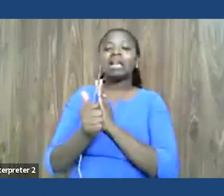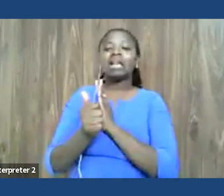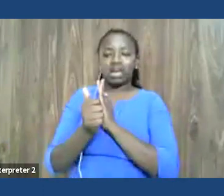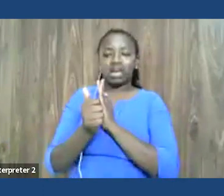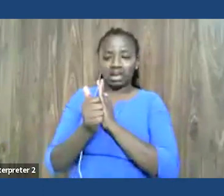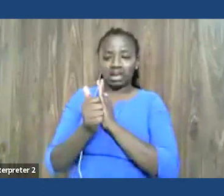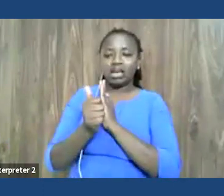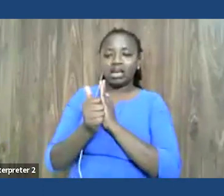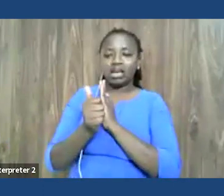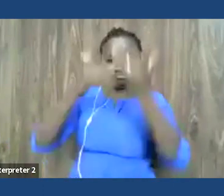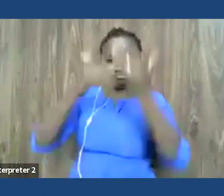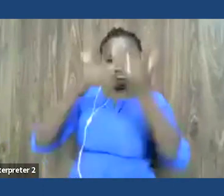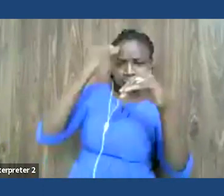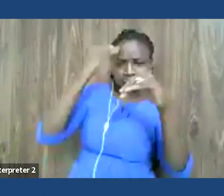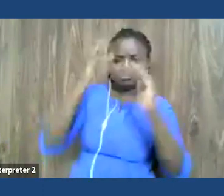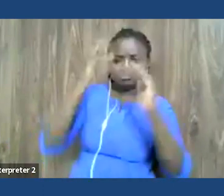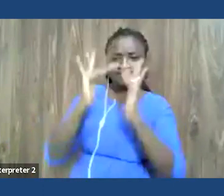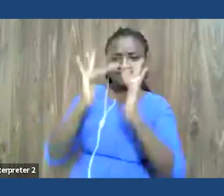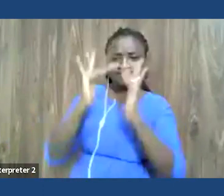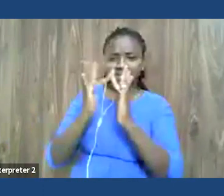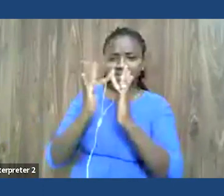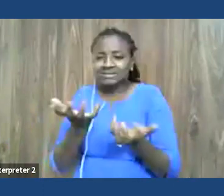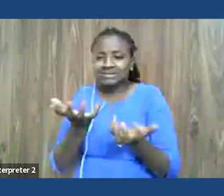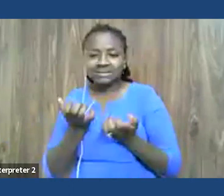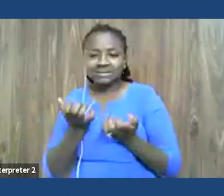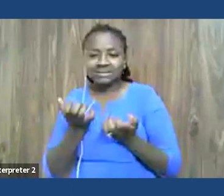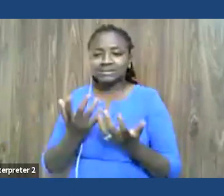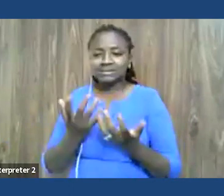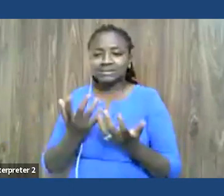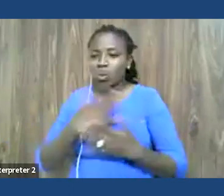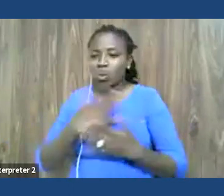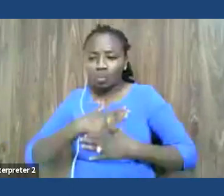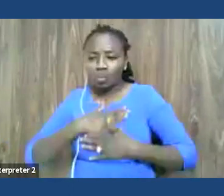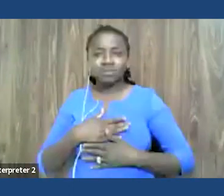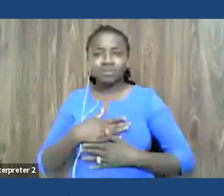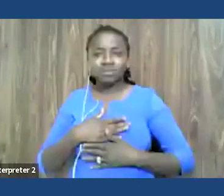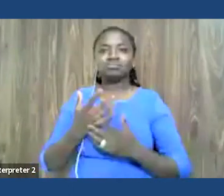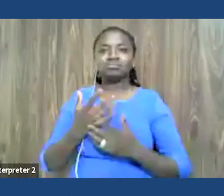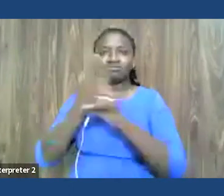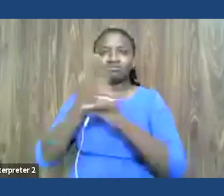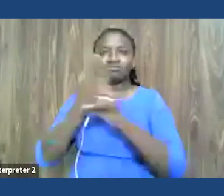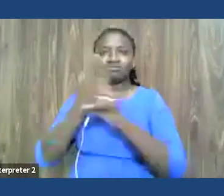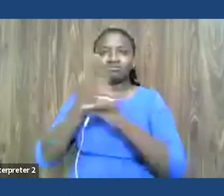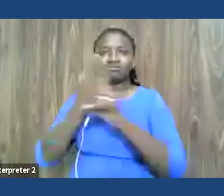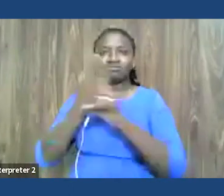And we increasingly look to private sector for that funding because they have a lot to